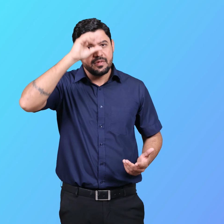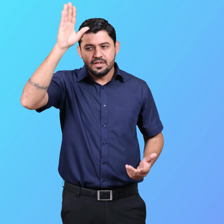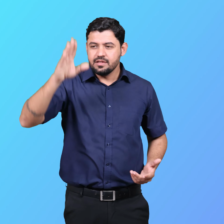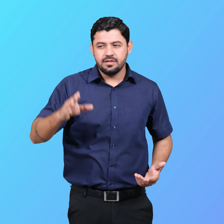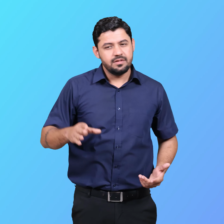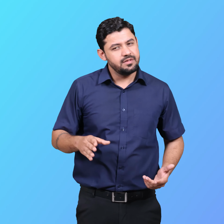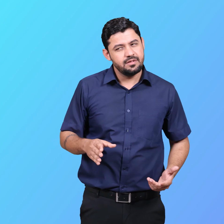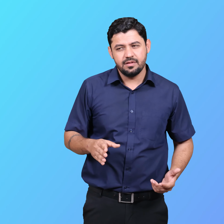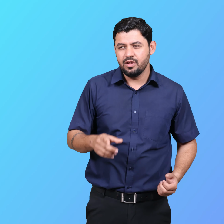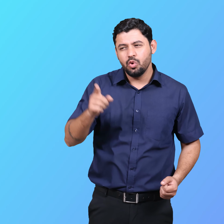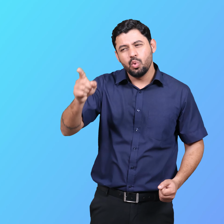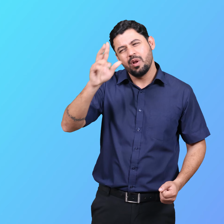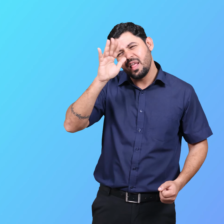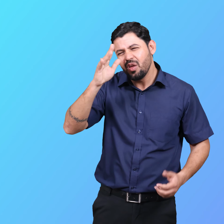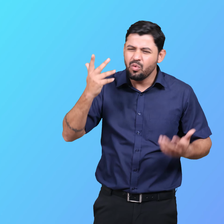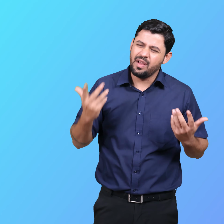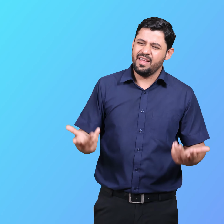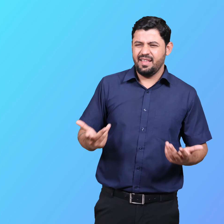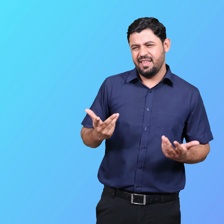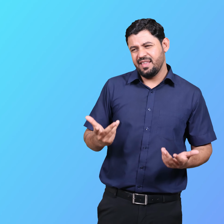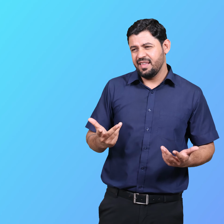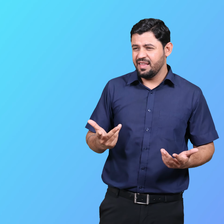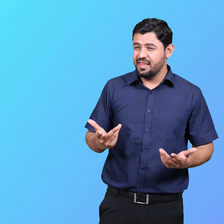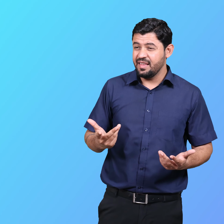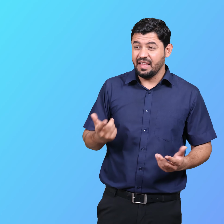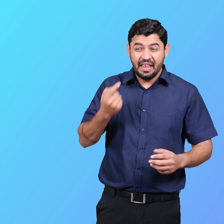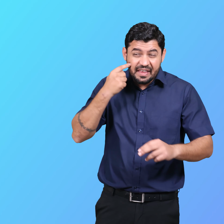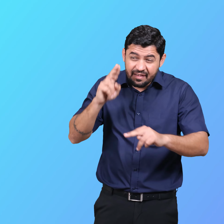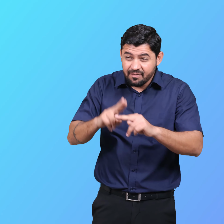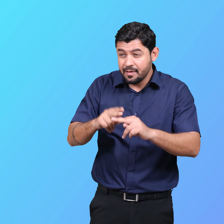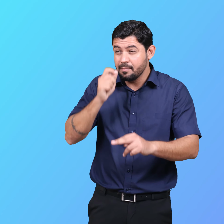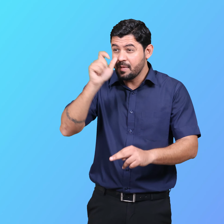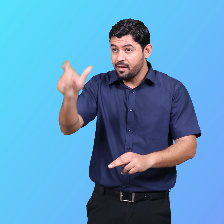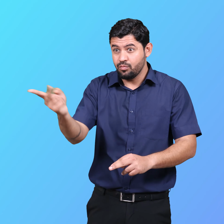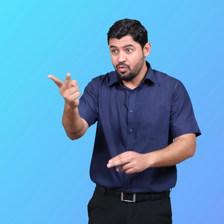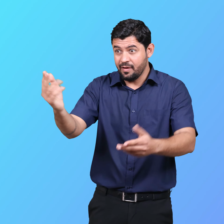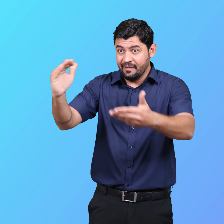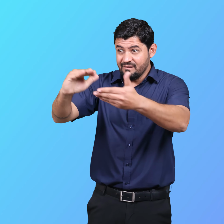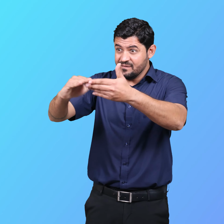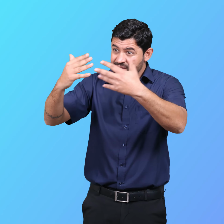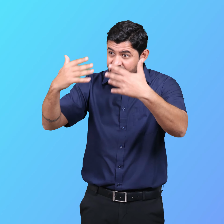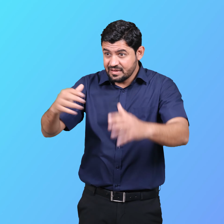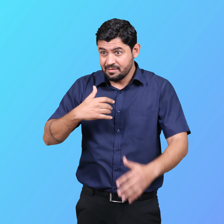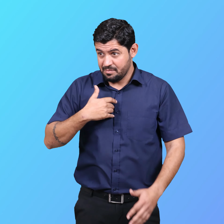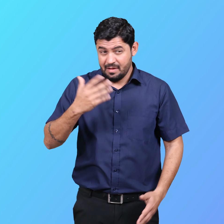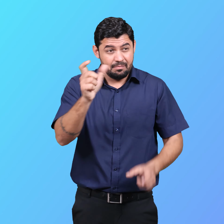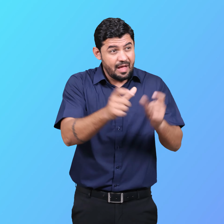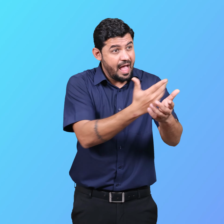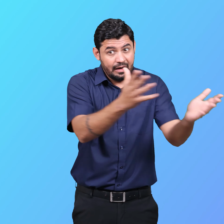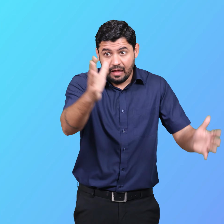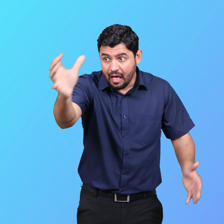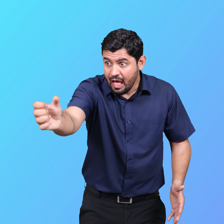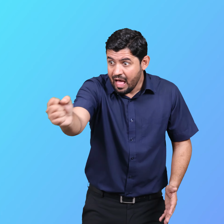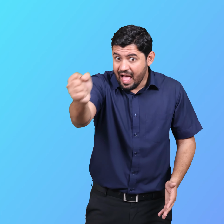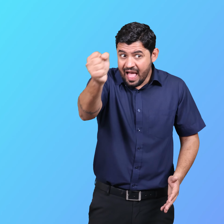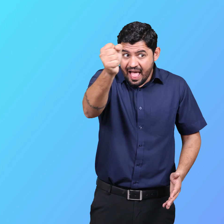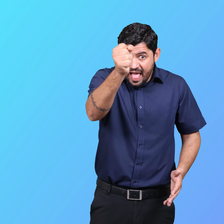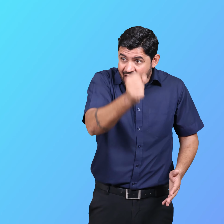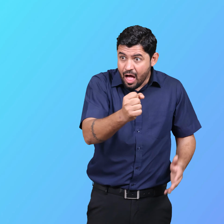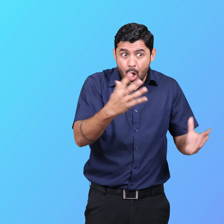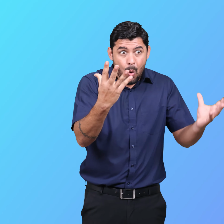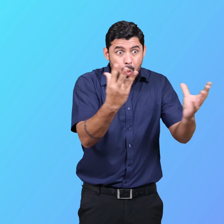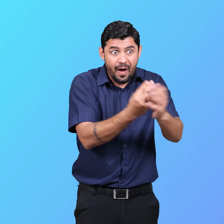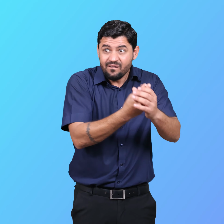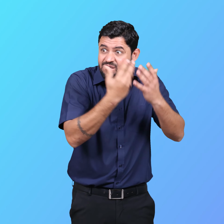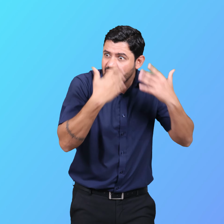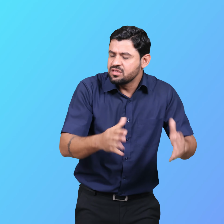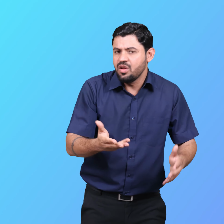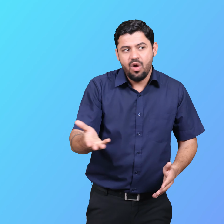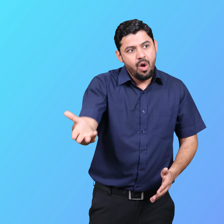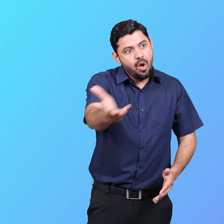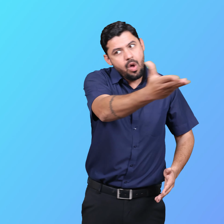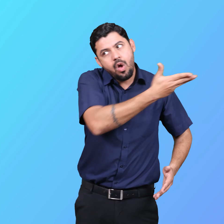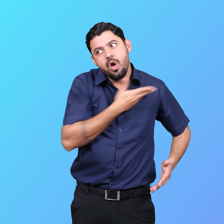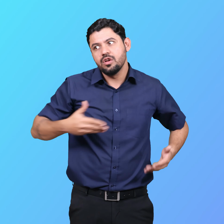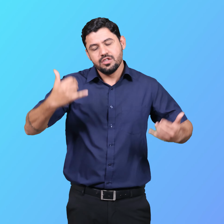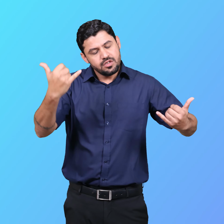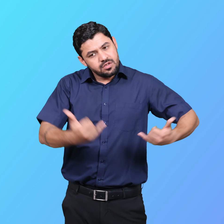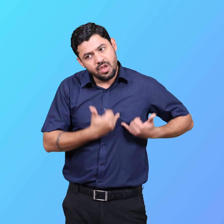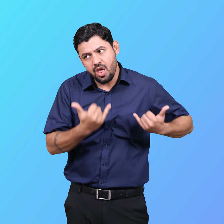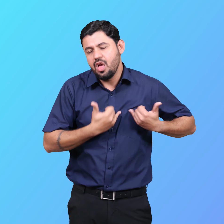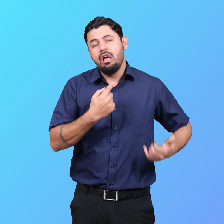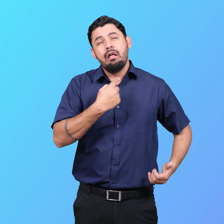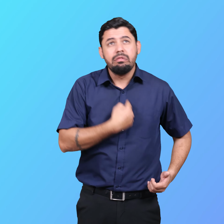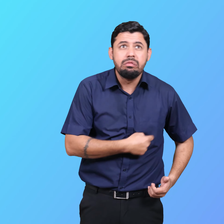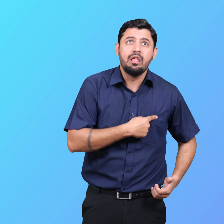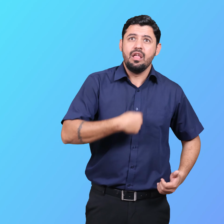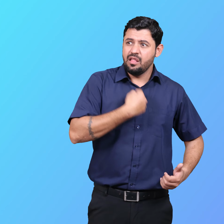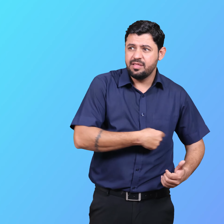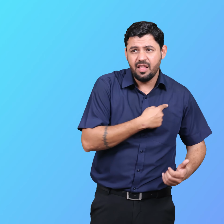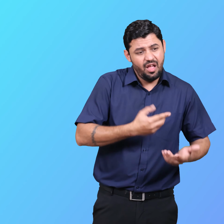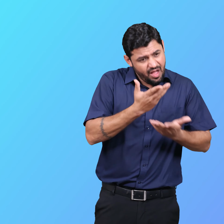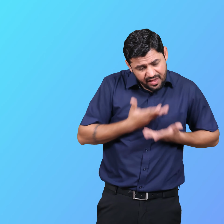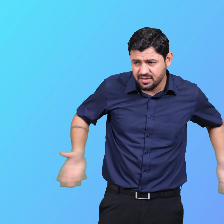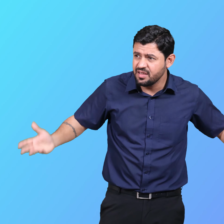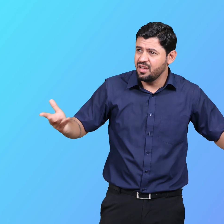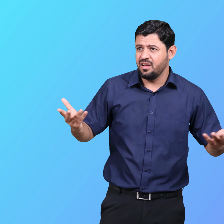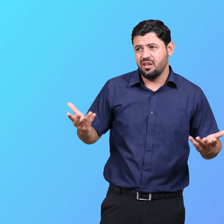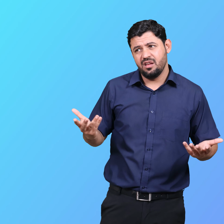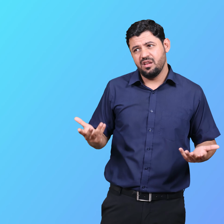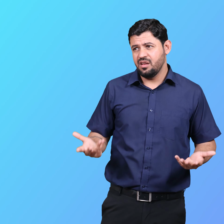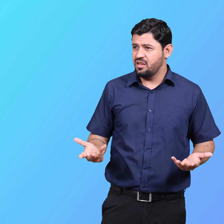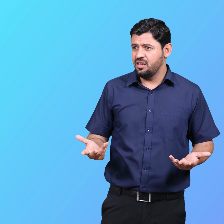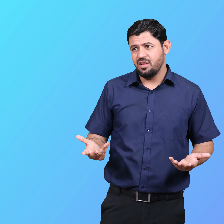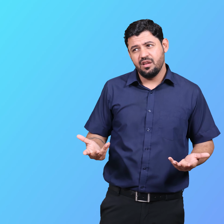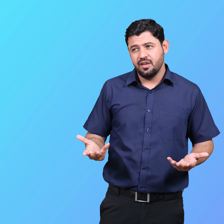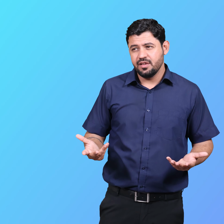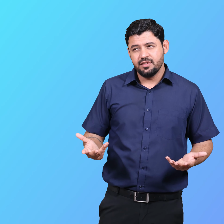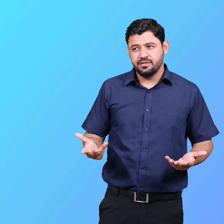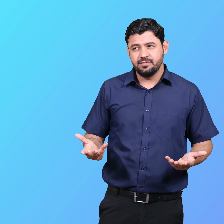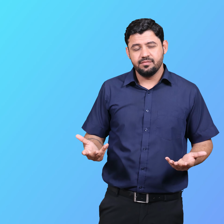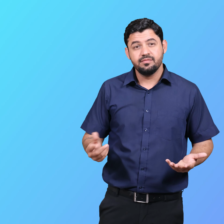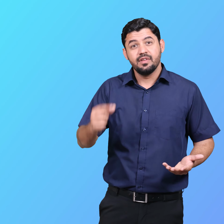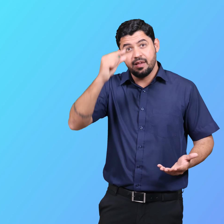Abimelech said, “You were wrong to do this to us. What if one of our men had taken your wife to be his own? That would have made us all guilty of a great sin.”